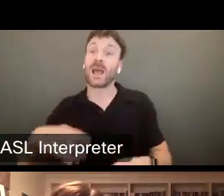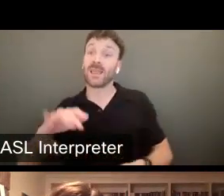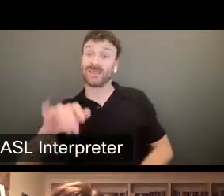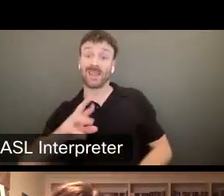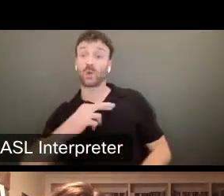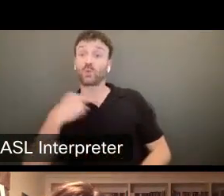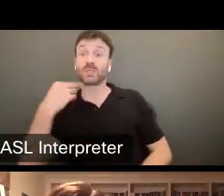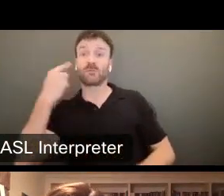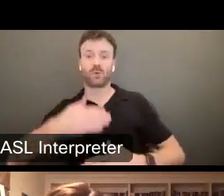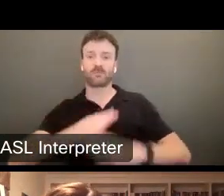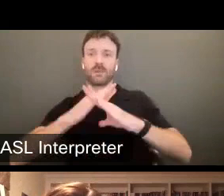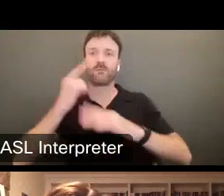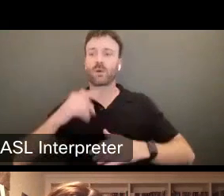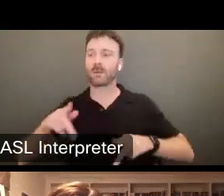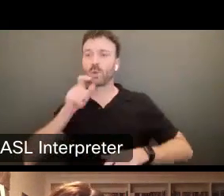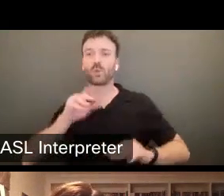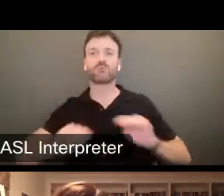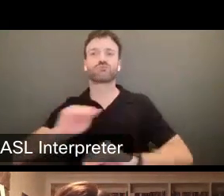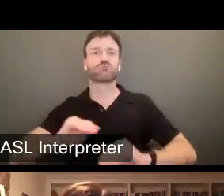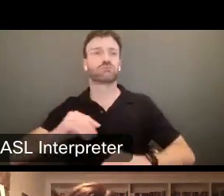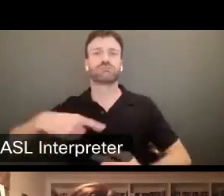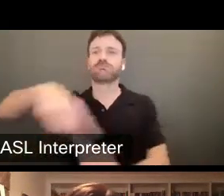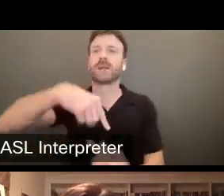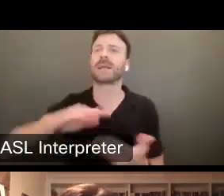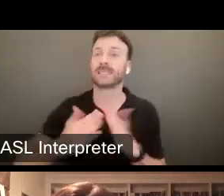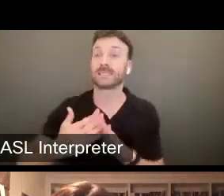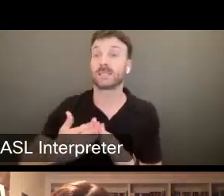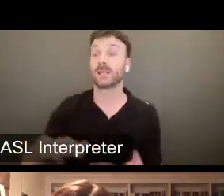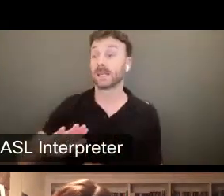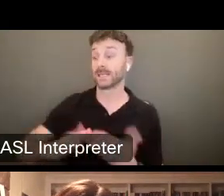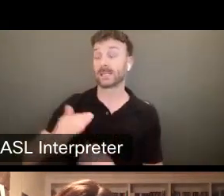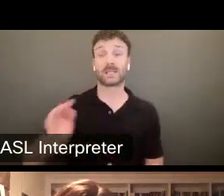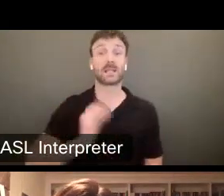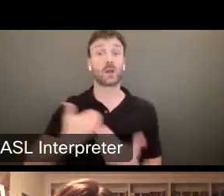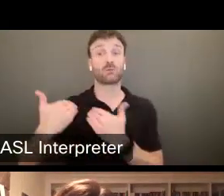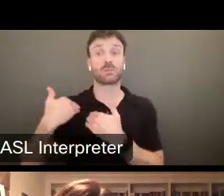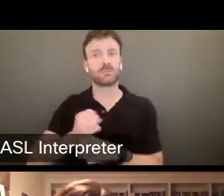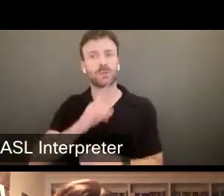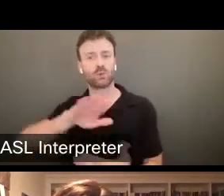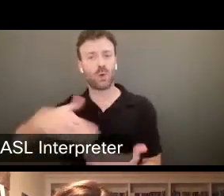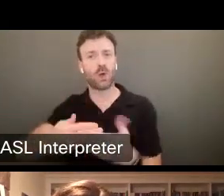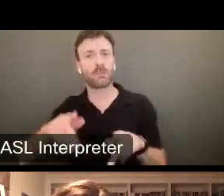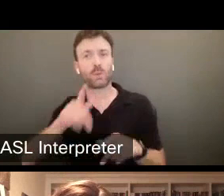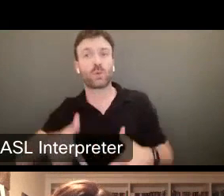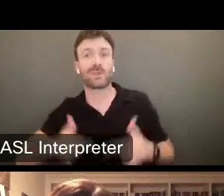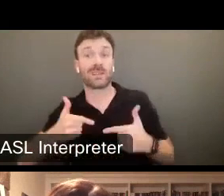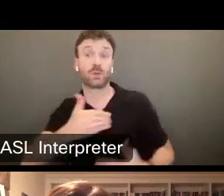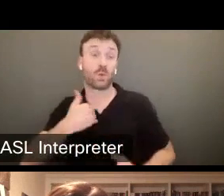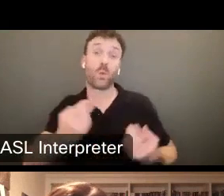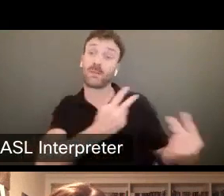And part of the city's job during this time is to ensure that all Toronto residents and visitors can meet their daily needs and participate